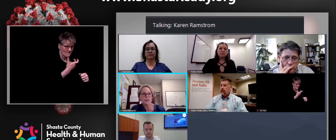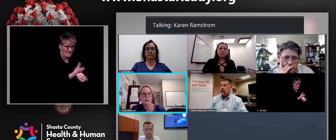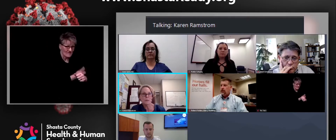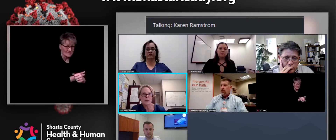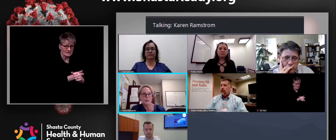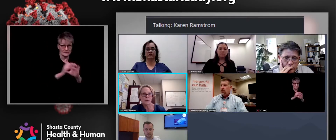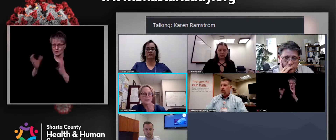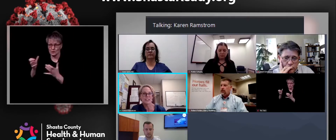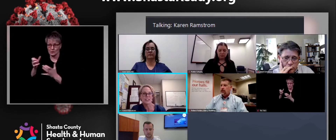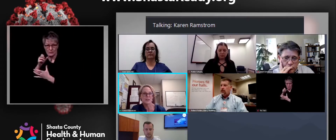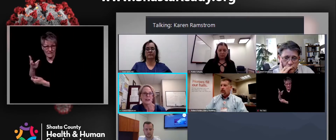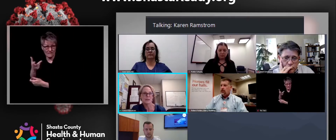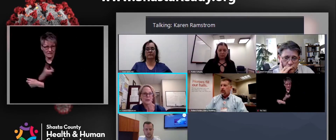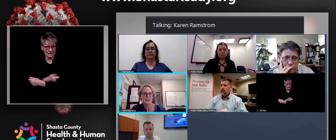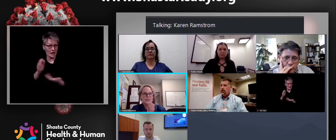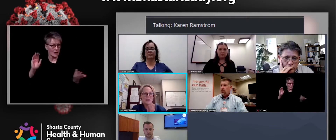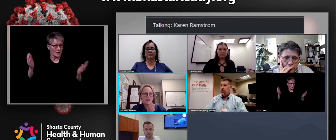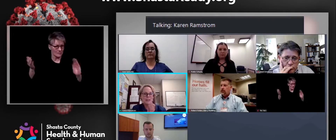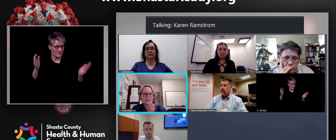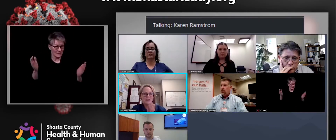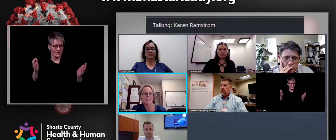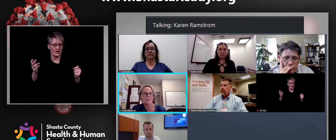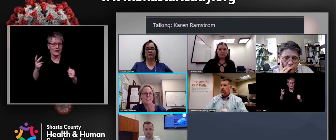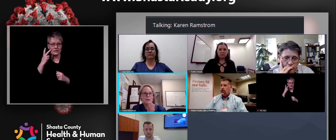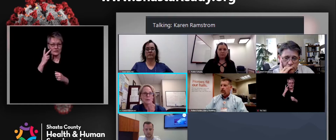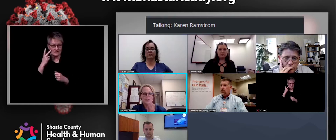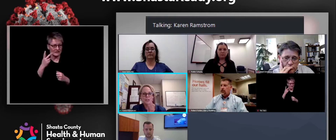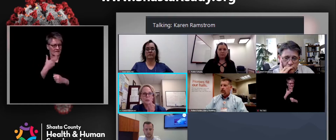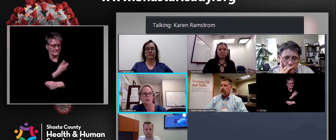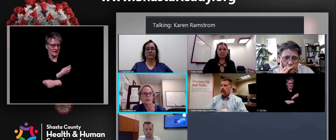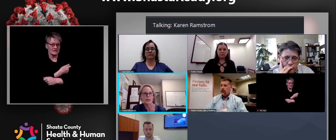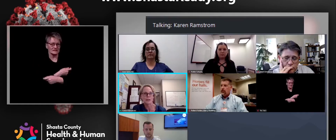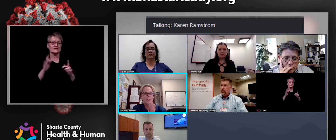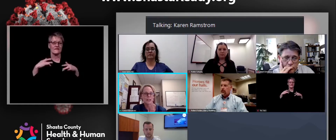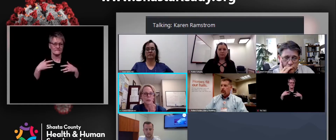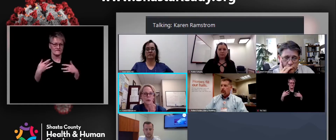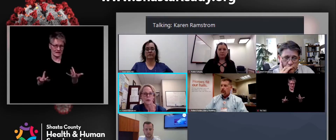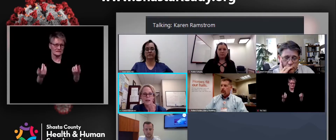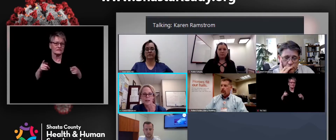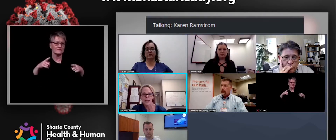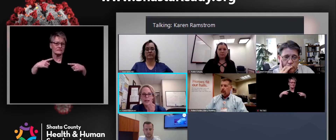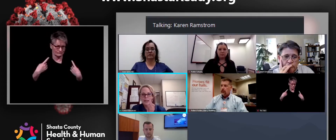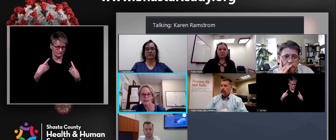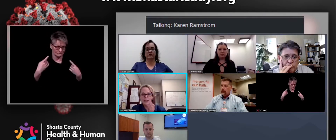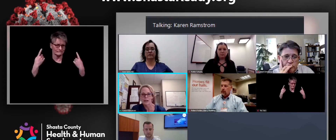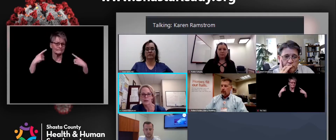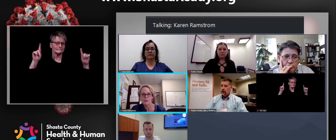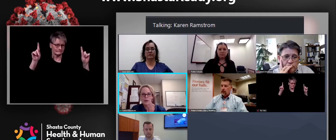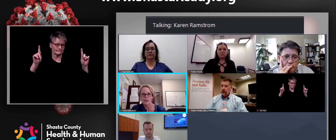We know some people continue to have questions about the vaccines, which is completely understandable.